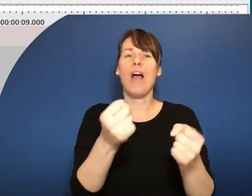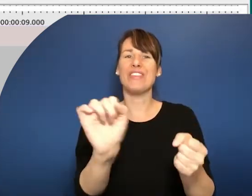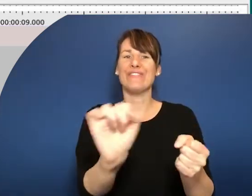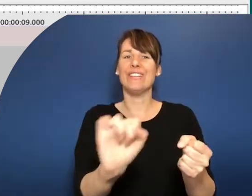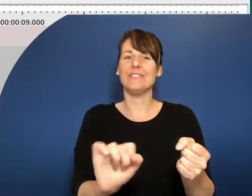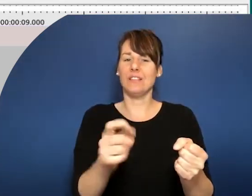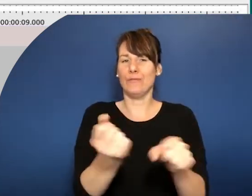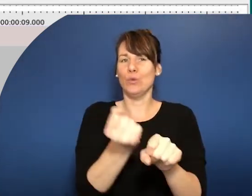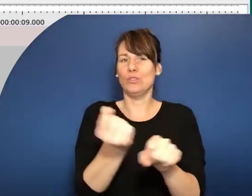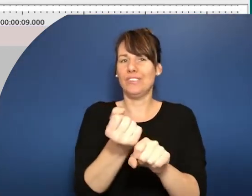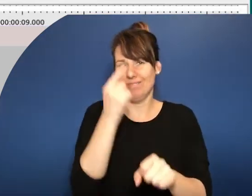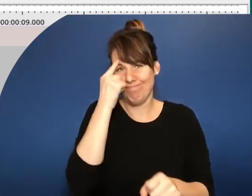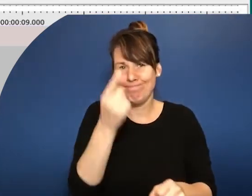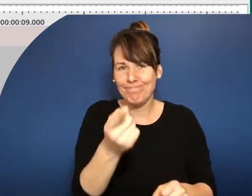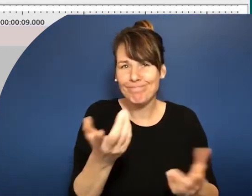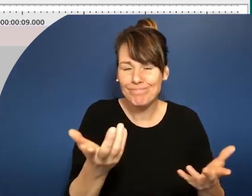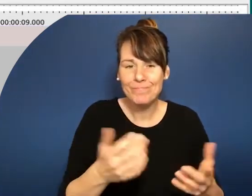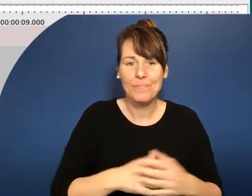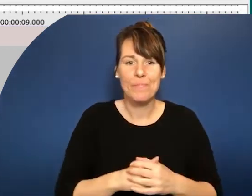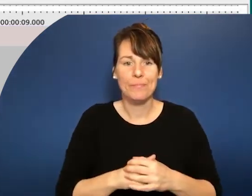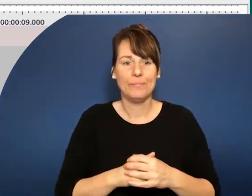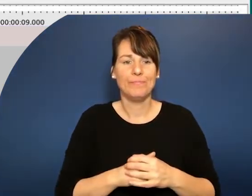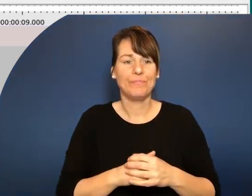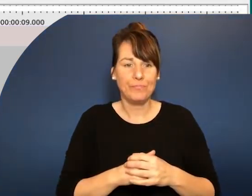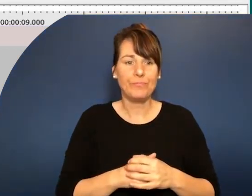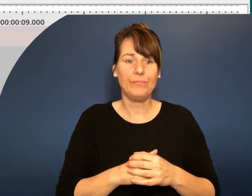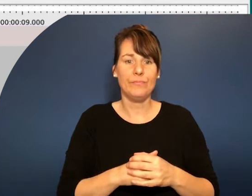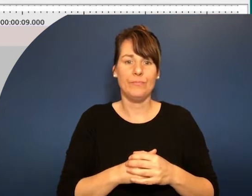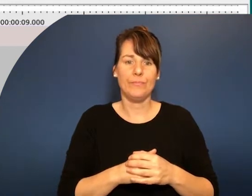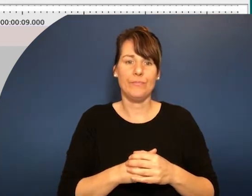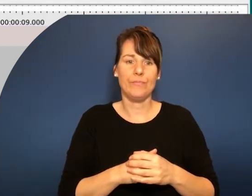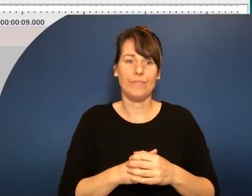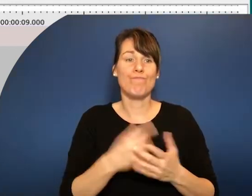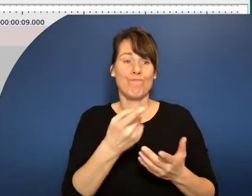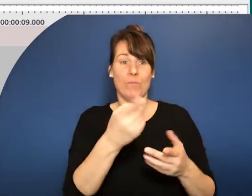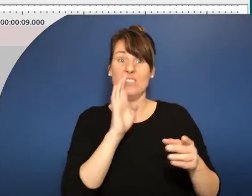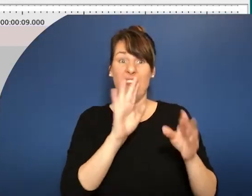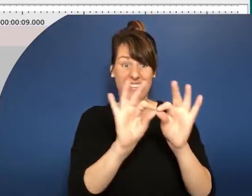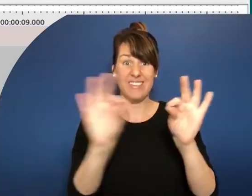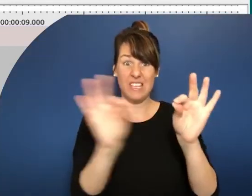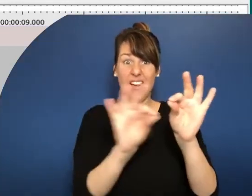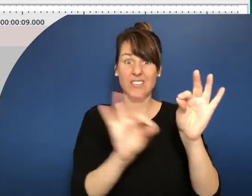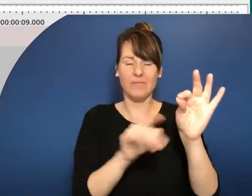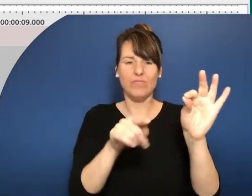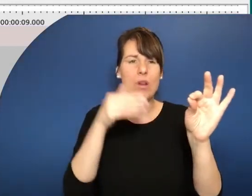And in this way, you will also learn how to use this delete function, and you can use this function to delete the tiers